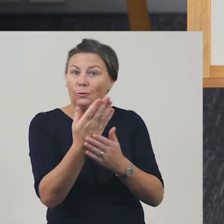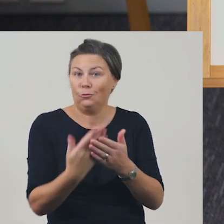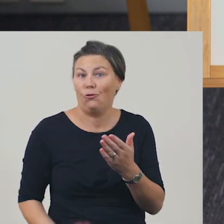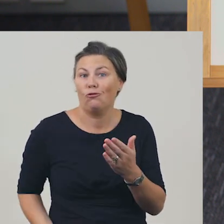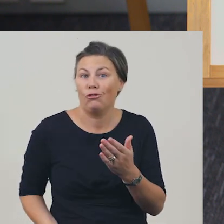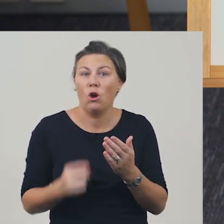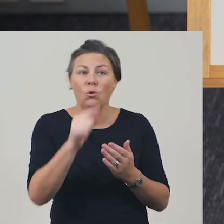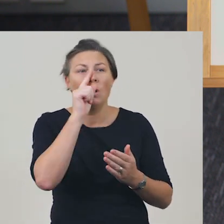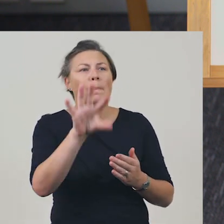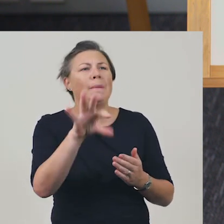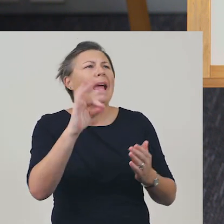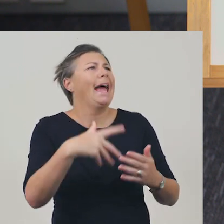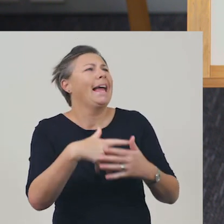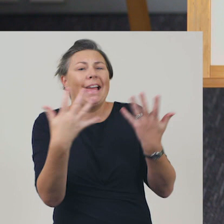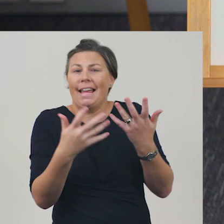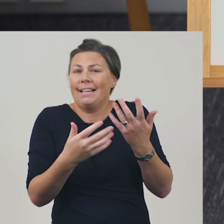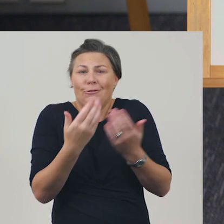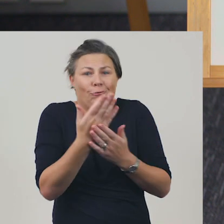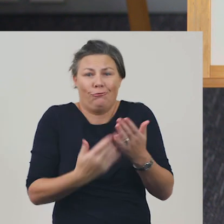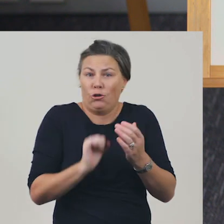You can draw or write down your ideas.